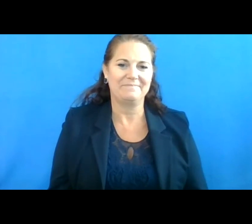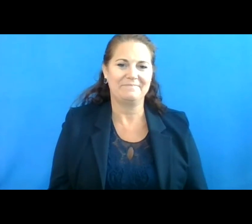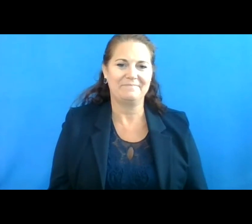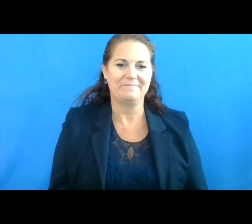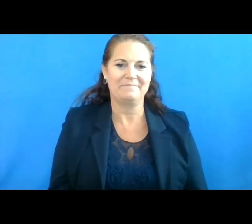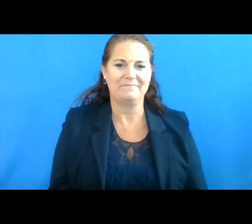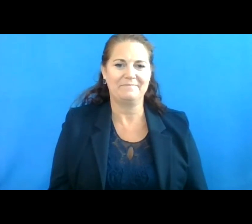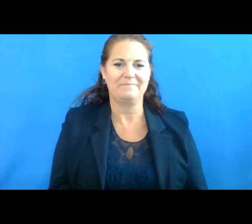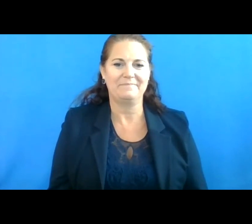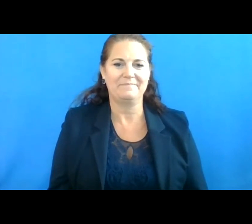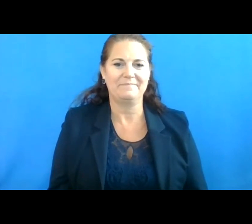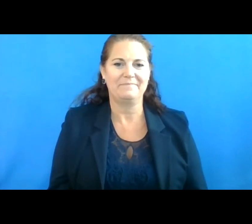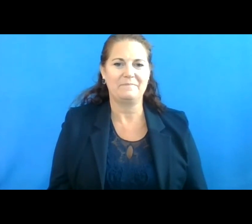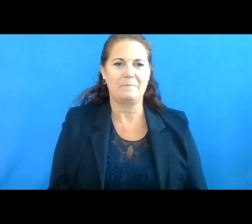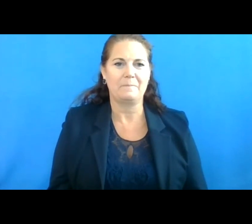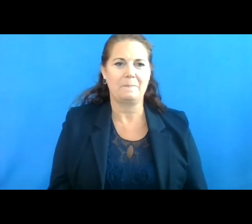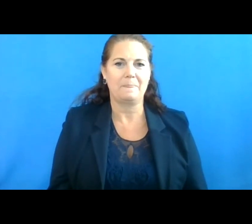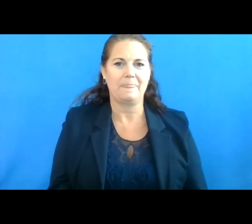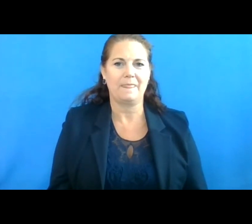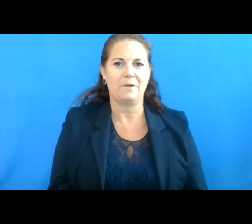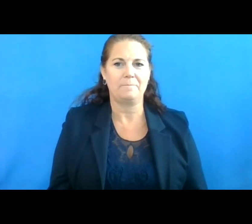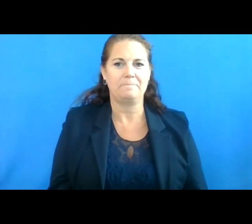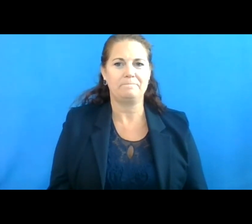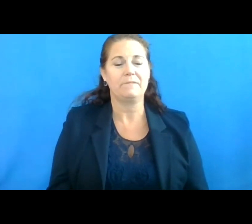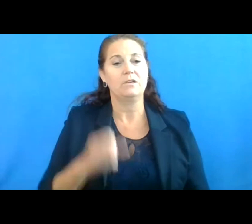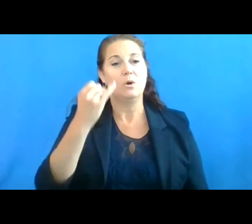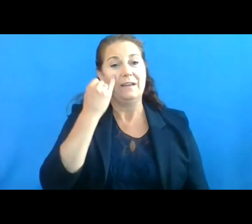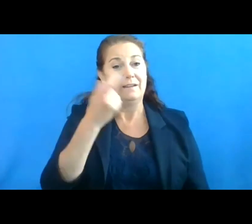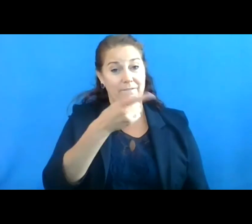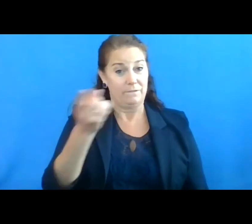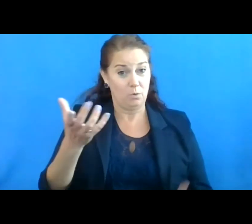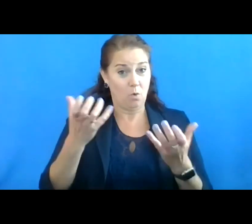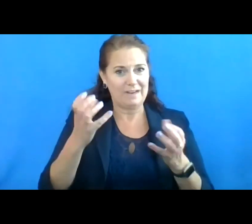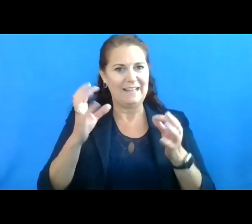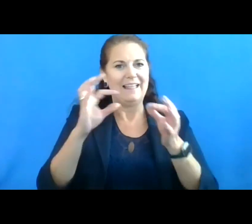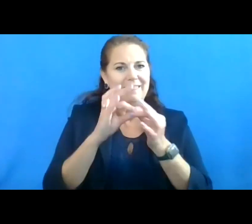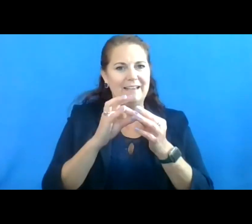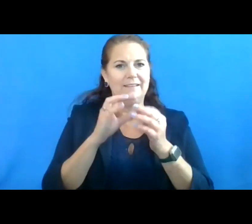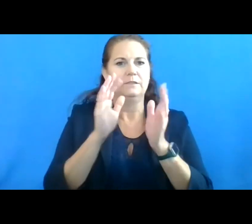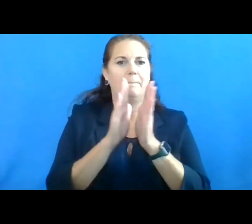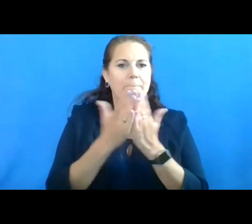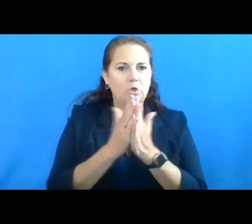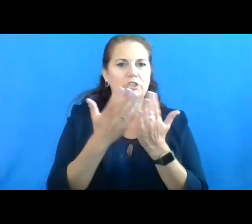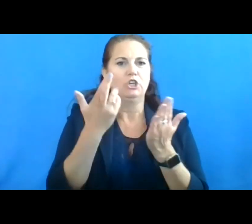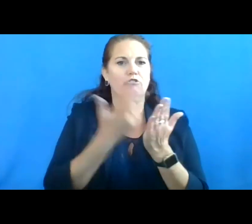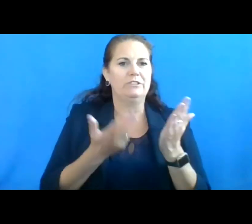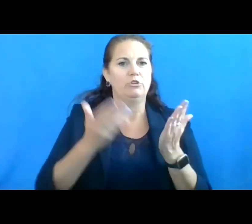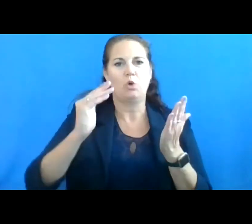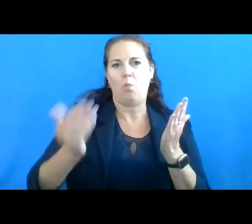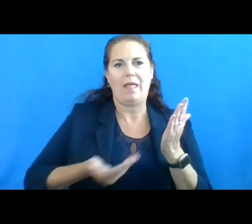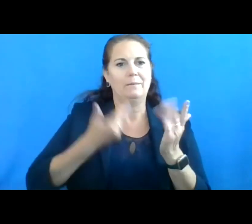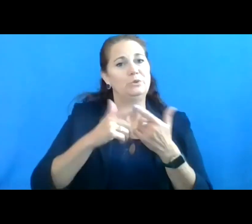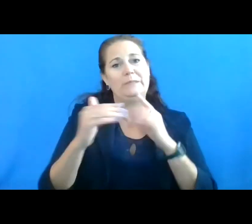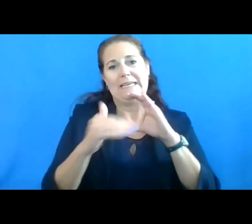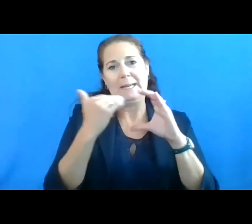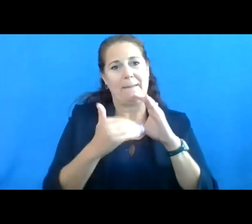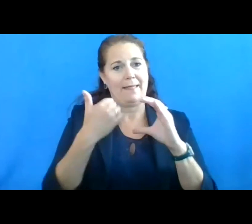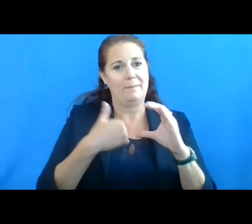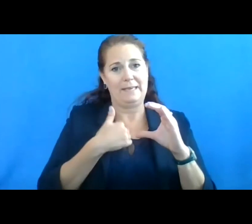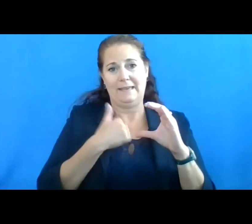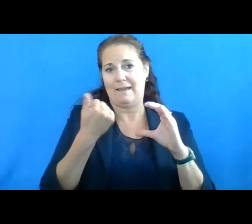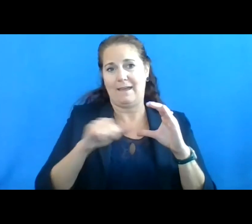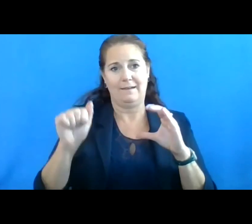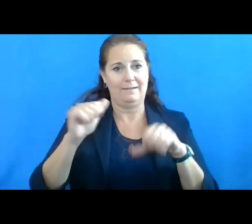If you want links or books or resources, you are welcome top email me.